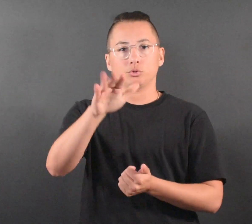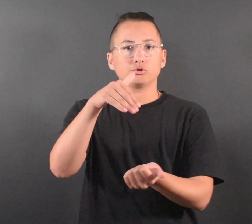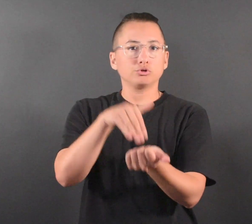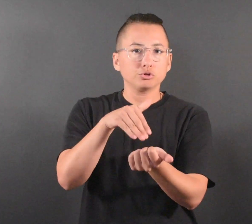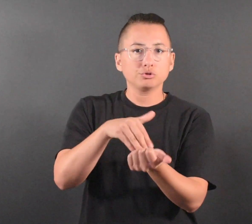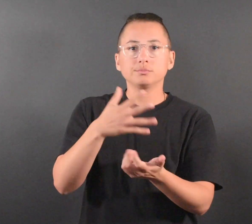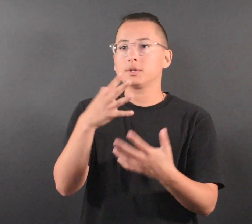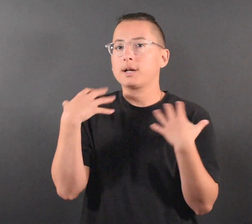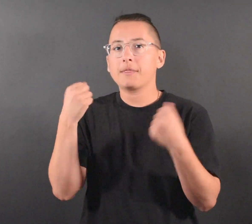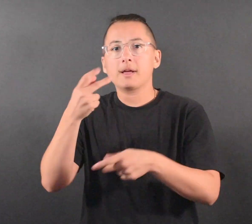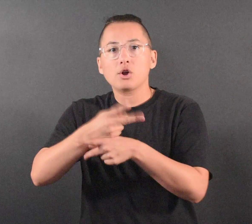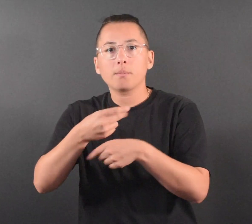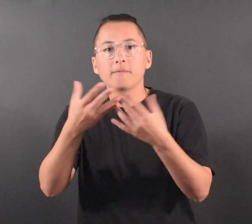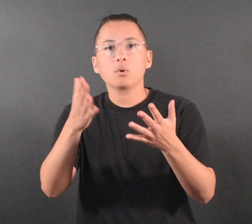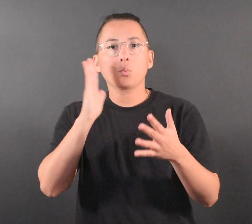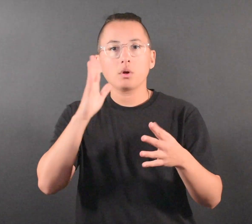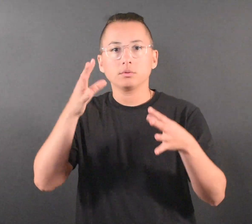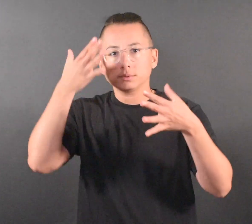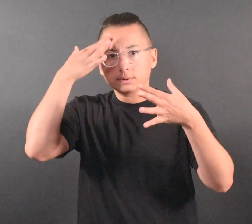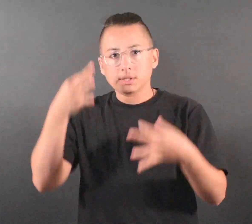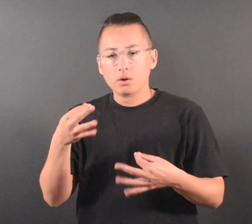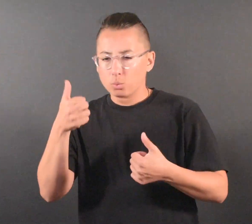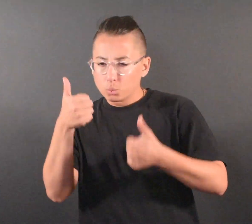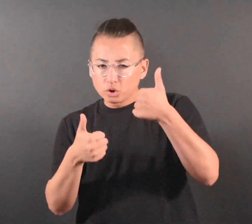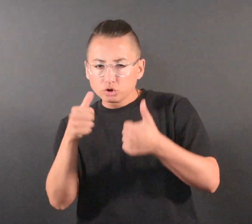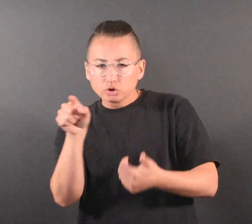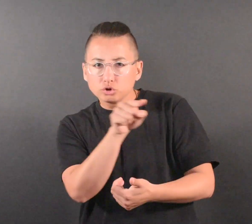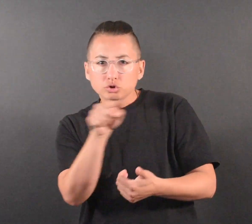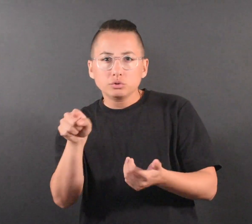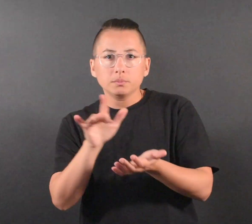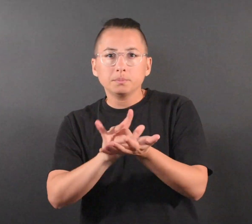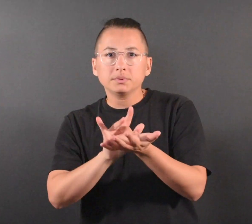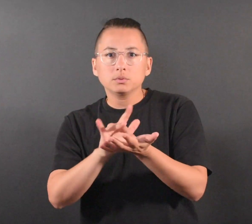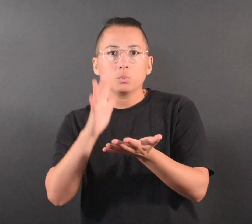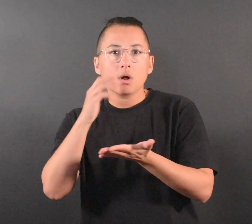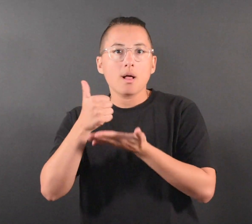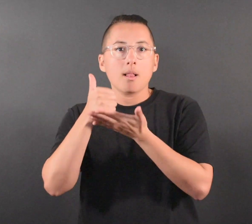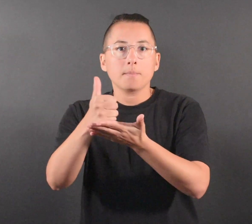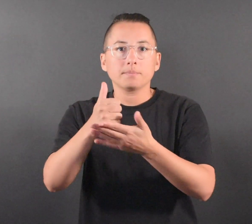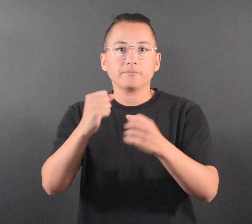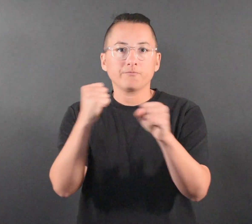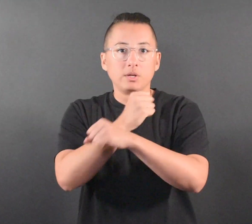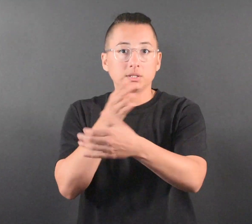Your health care provider will help determine which COVID-19 medication option is best for you.